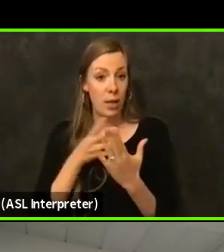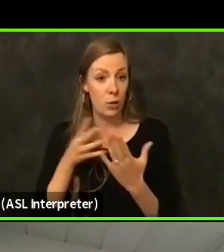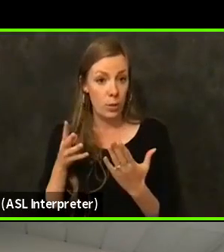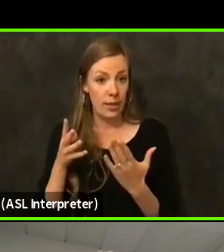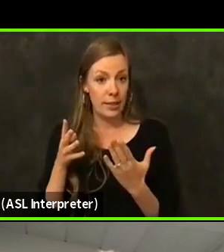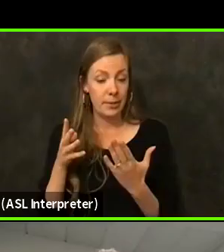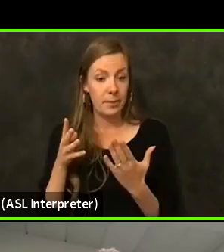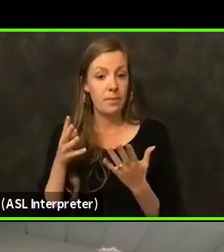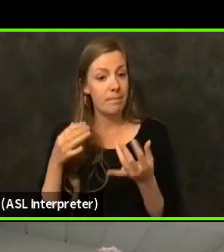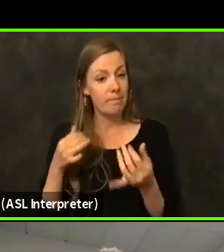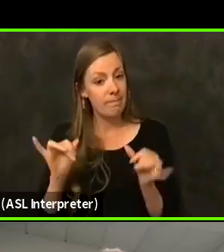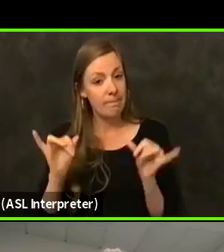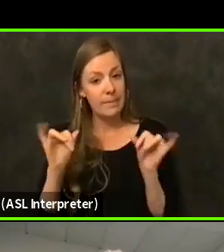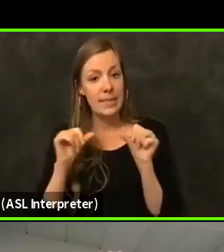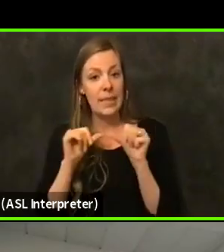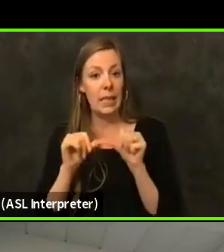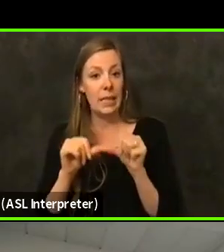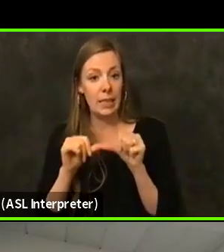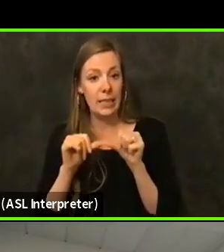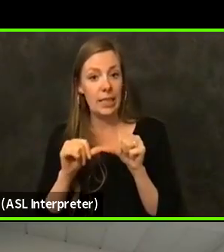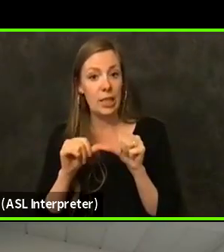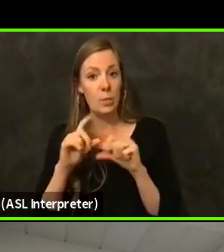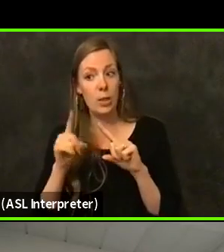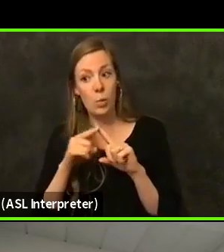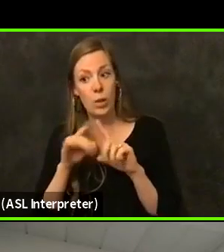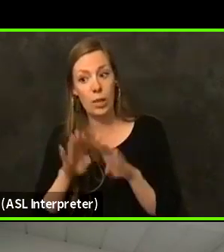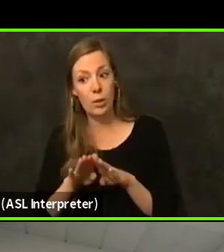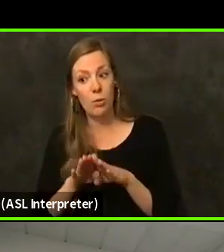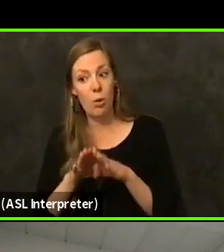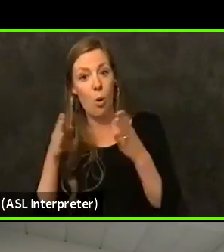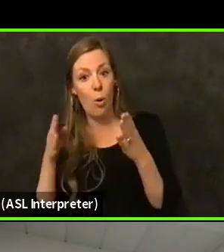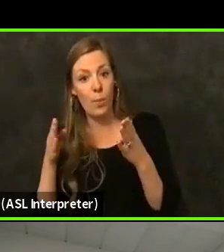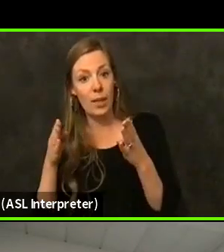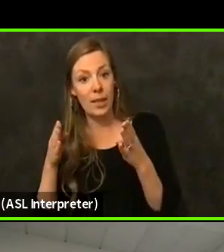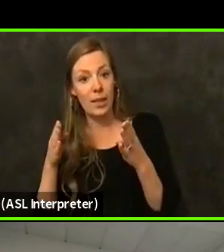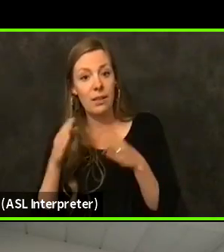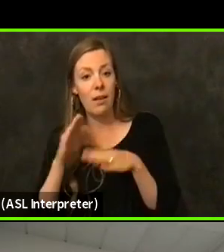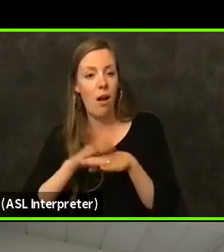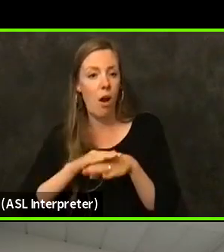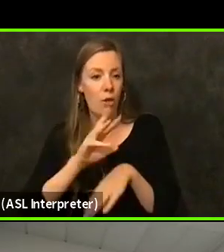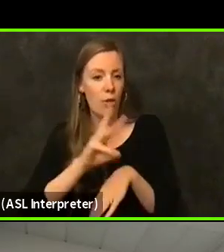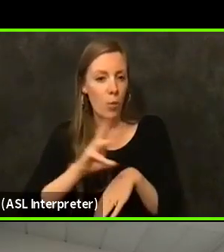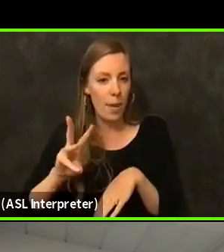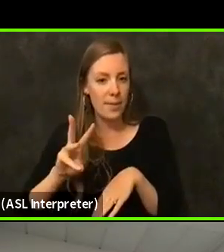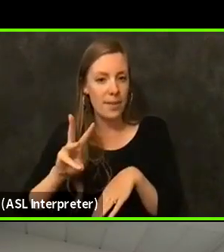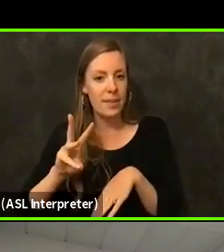still continues to be when open on our website as well as by telephone.